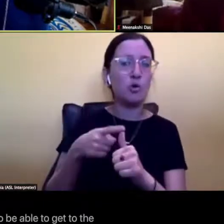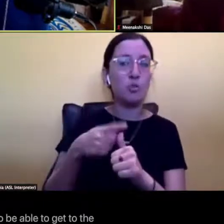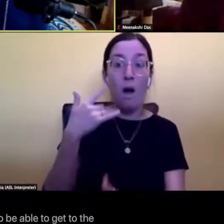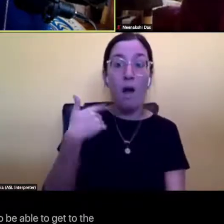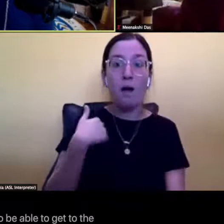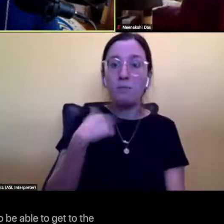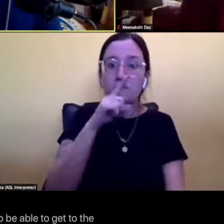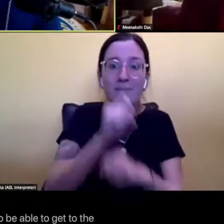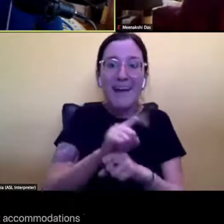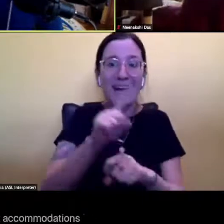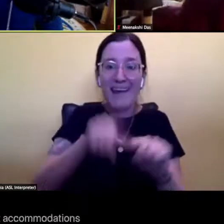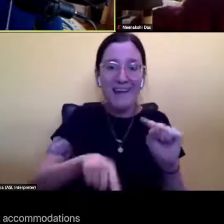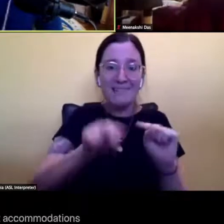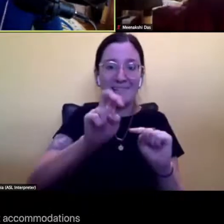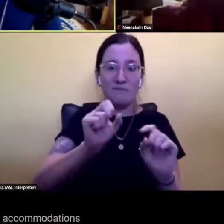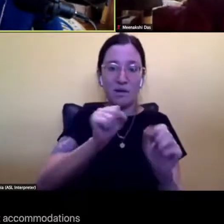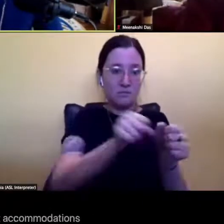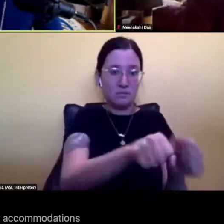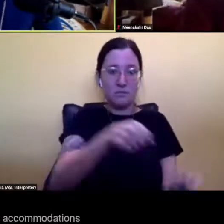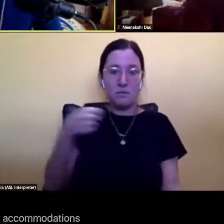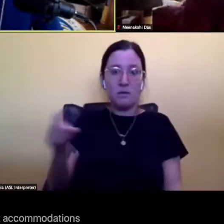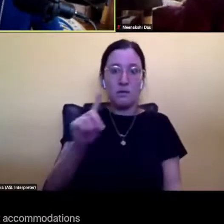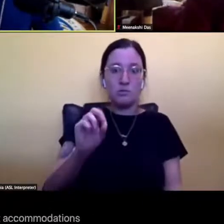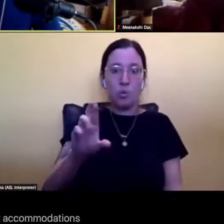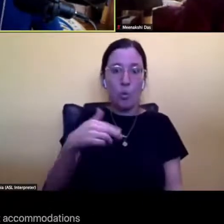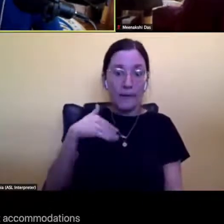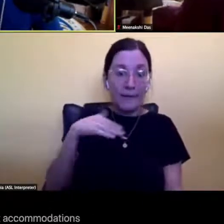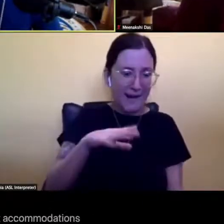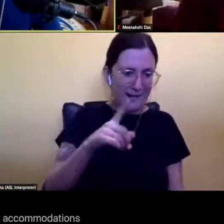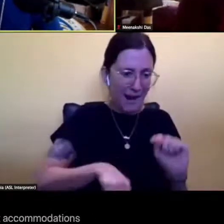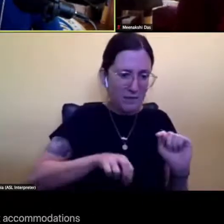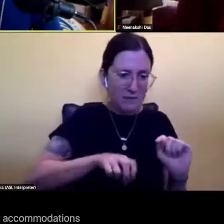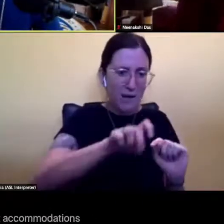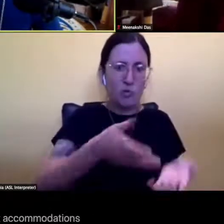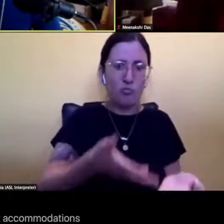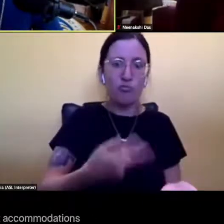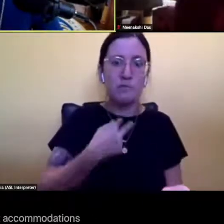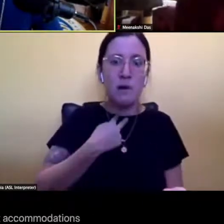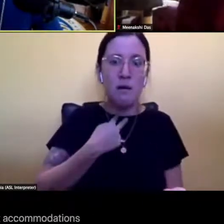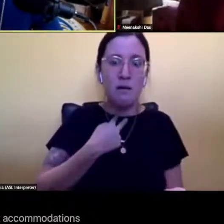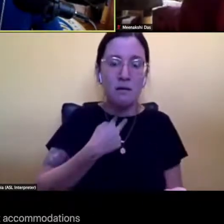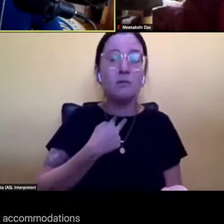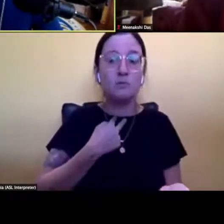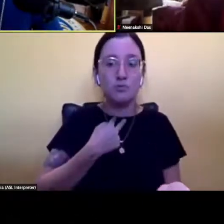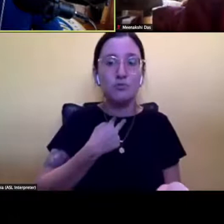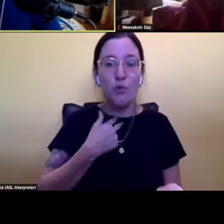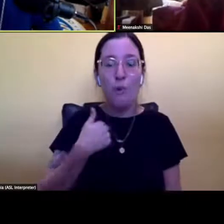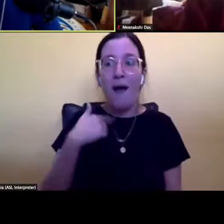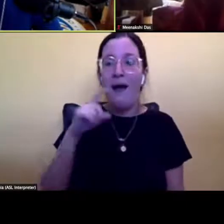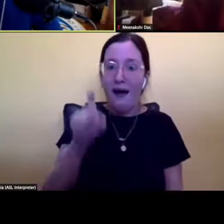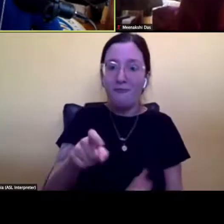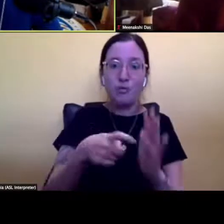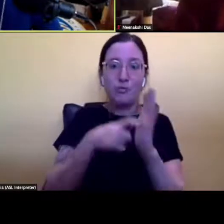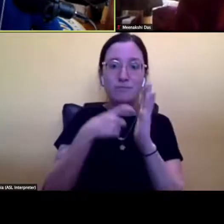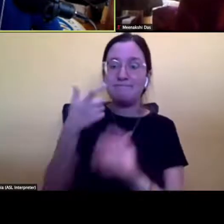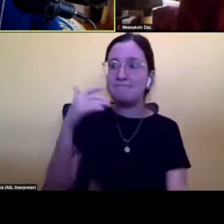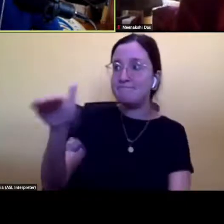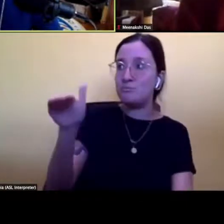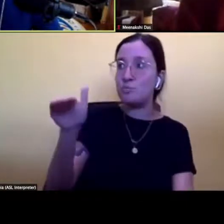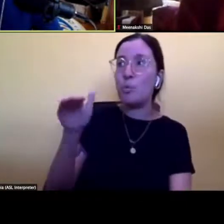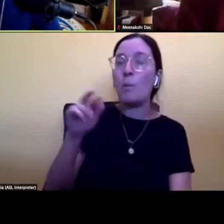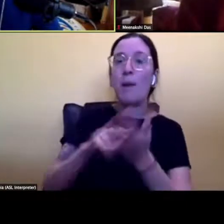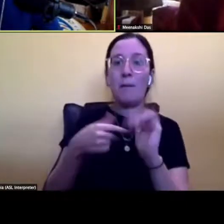door. So but I think it was very educational experience for me because I was also,